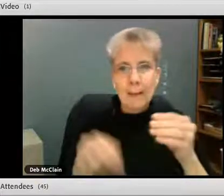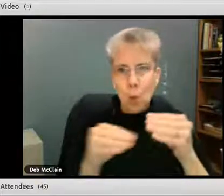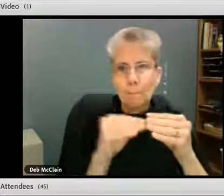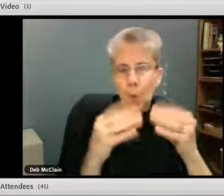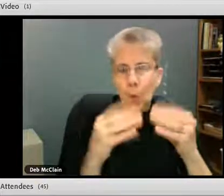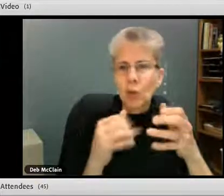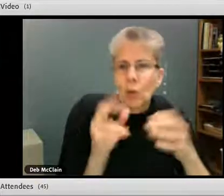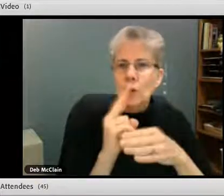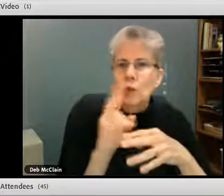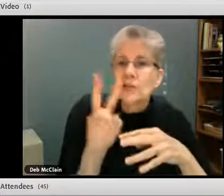[ Computer beeping ]